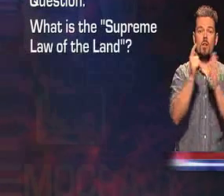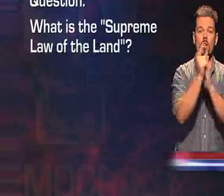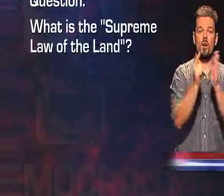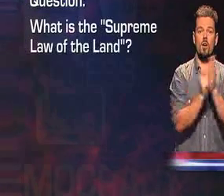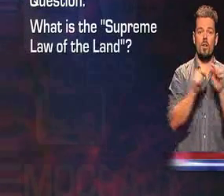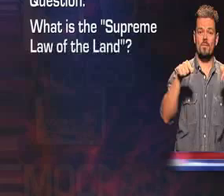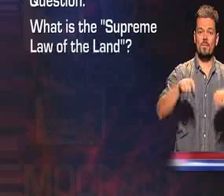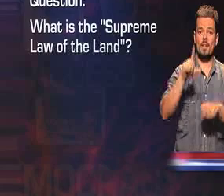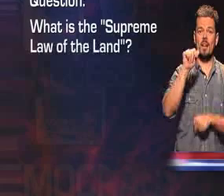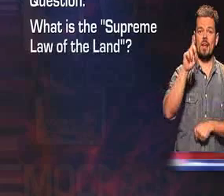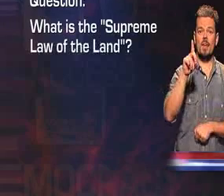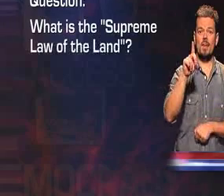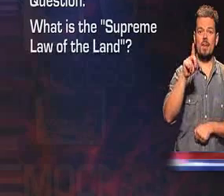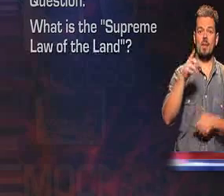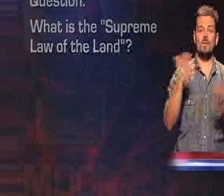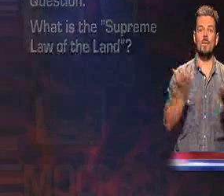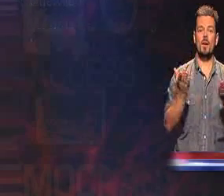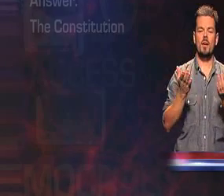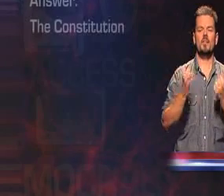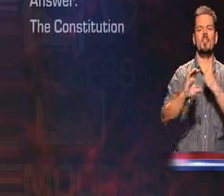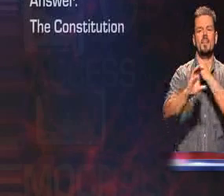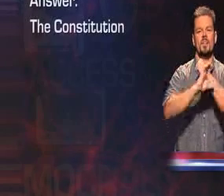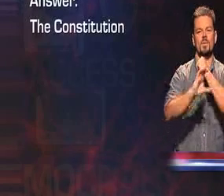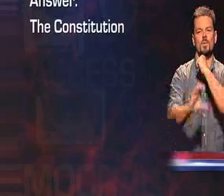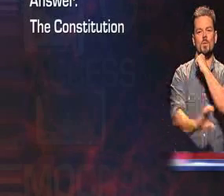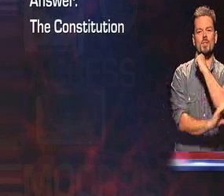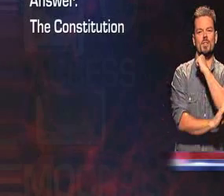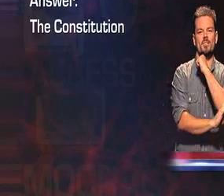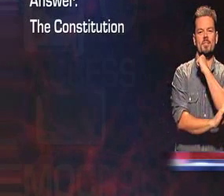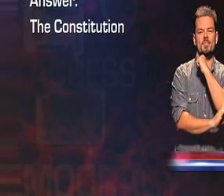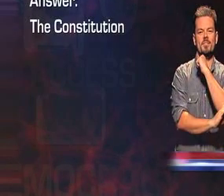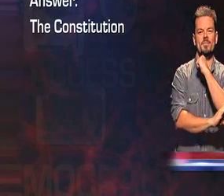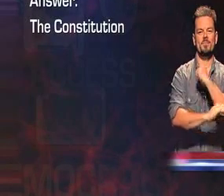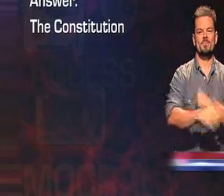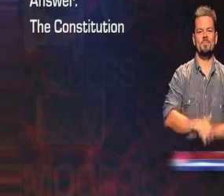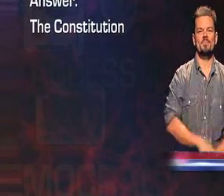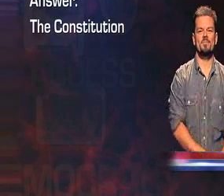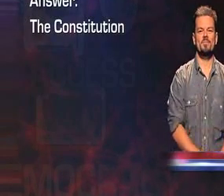What is the Supreme Law of the Land? The Constitution.